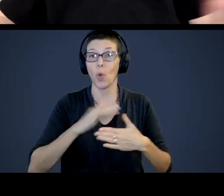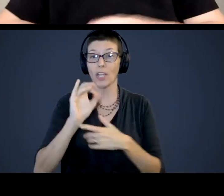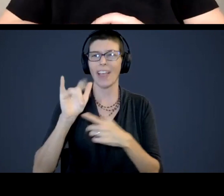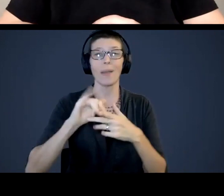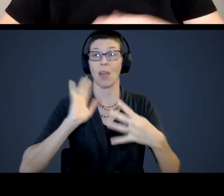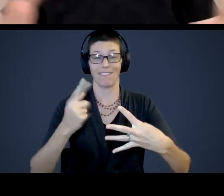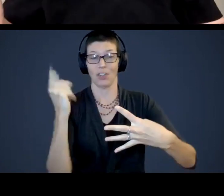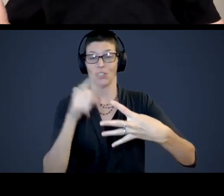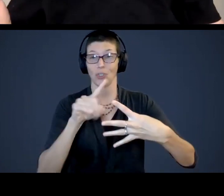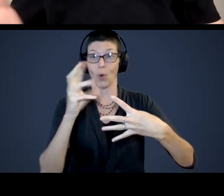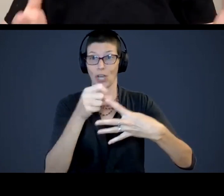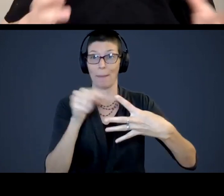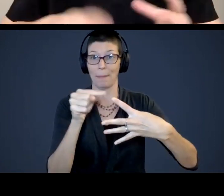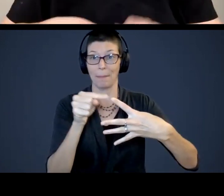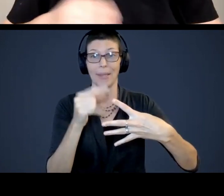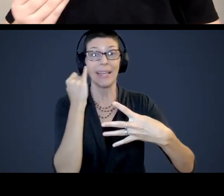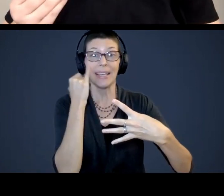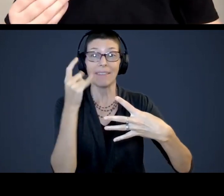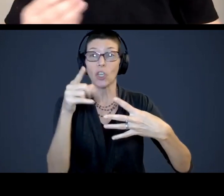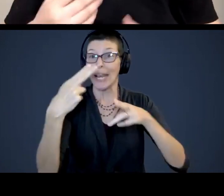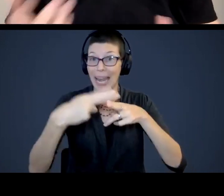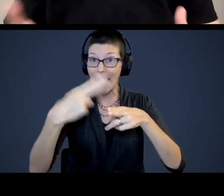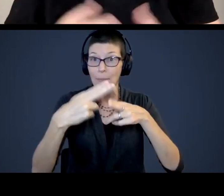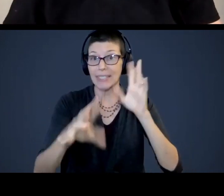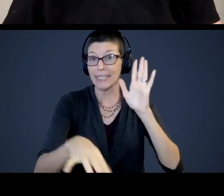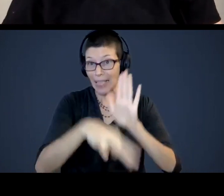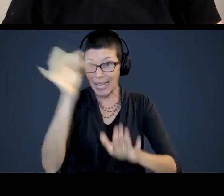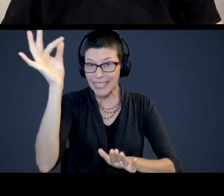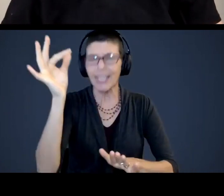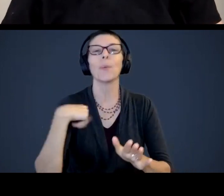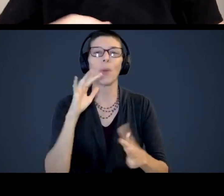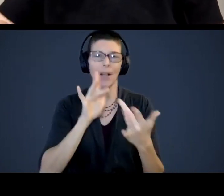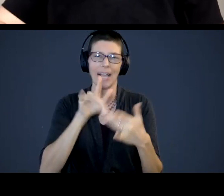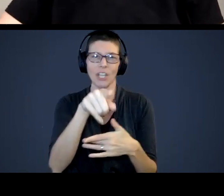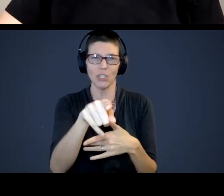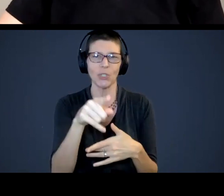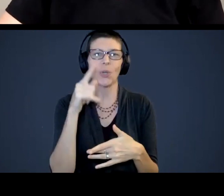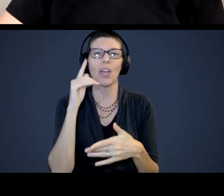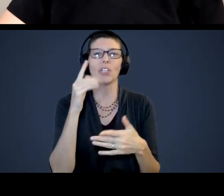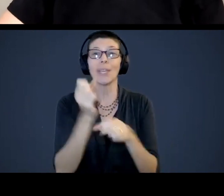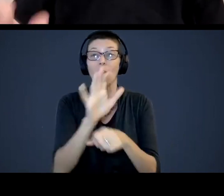So if your name is selected, then we will be contacting you to get a mailing address.